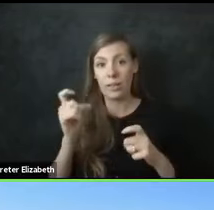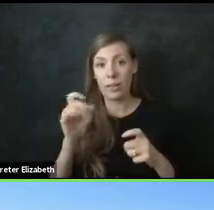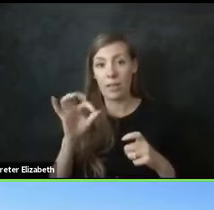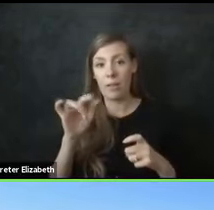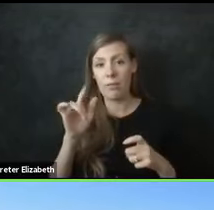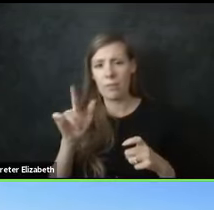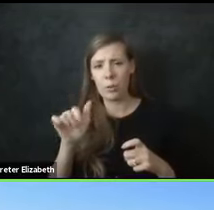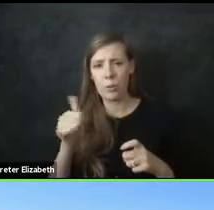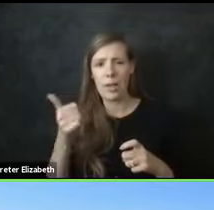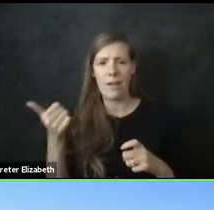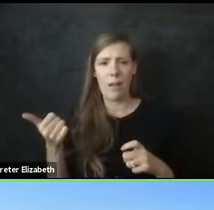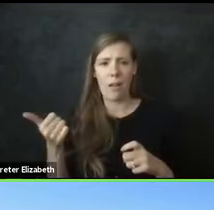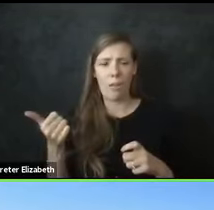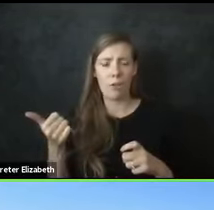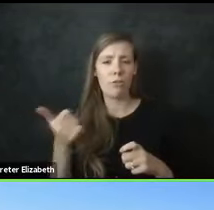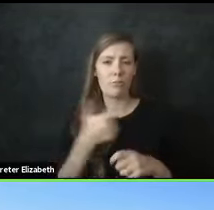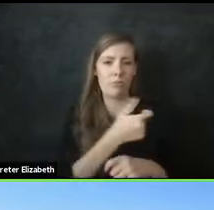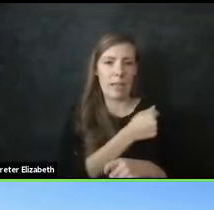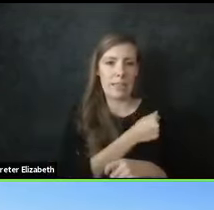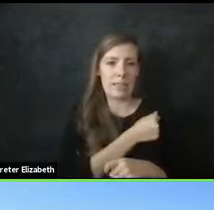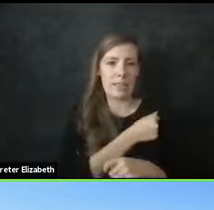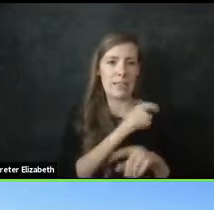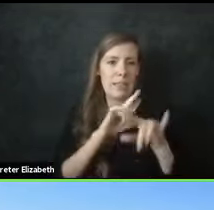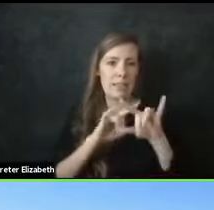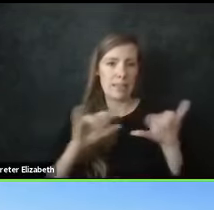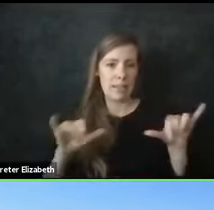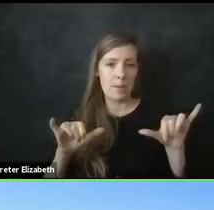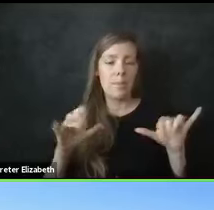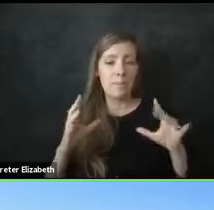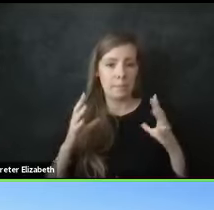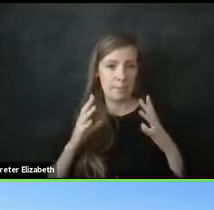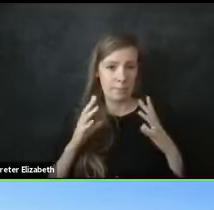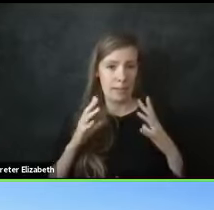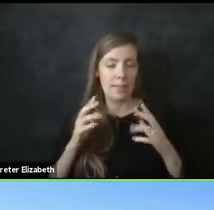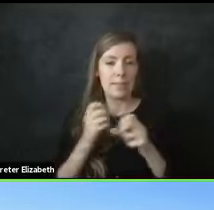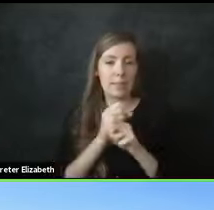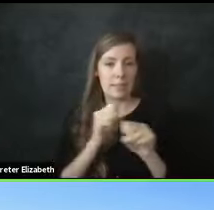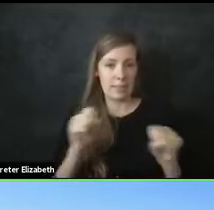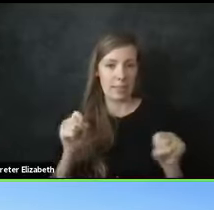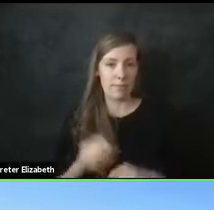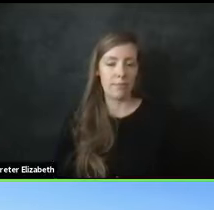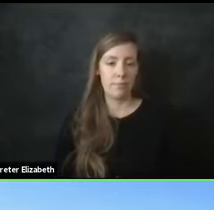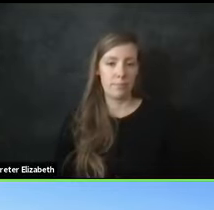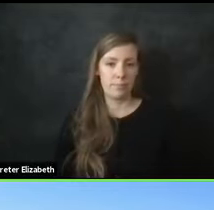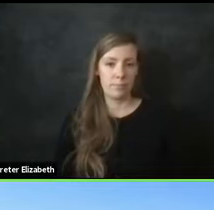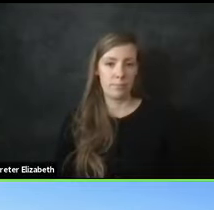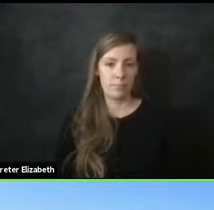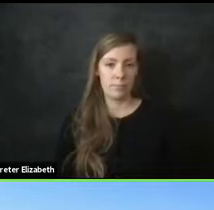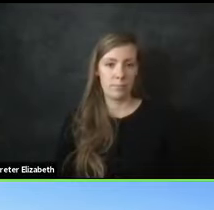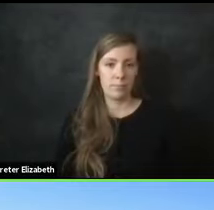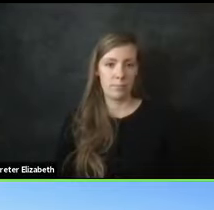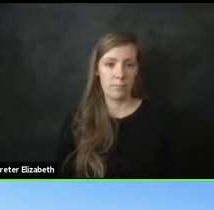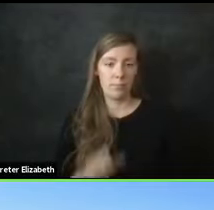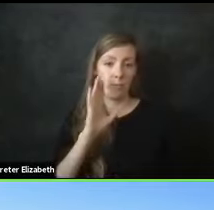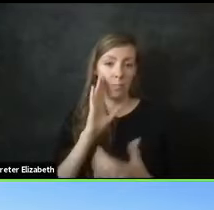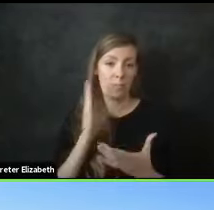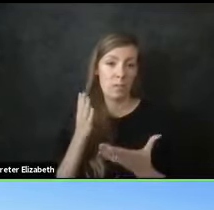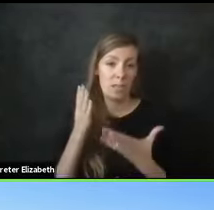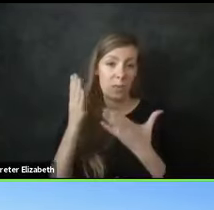pediatric vaccines, and it has been found safe to give them at the same time. It's recommended that they'd be given in different sites.